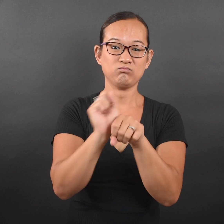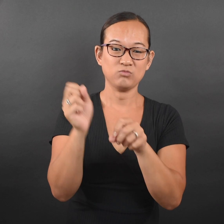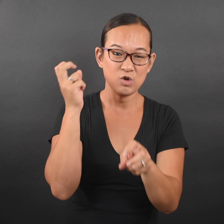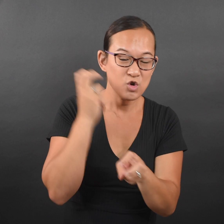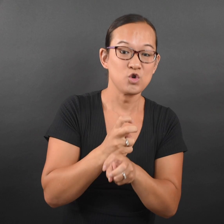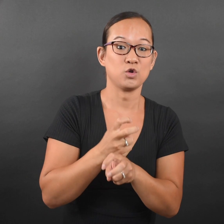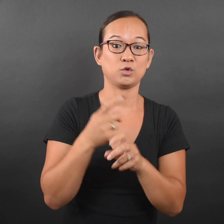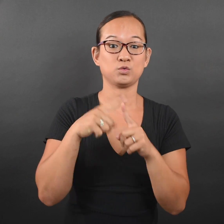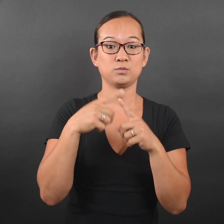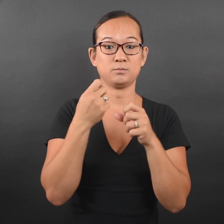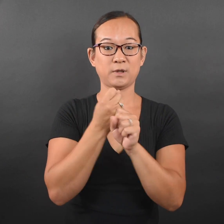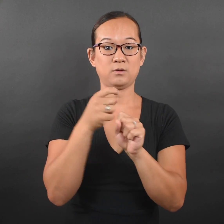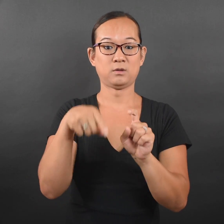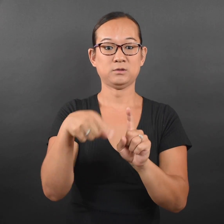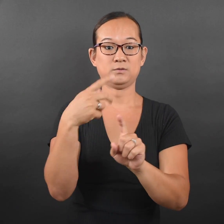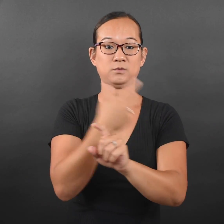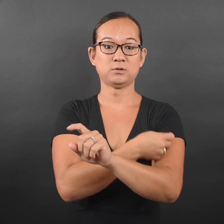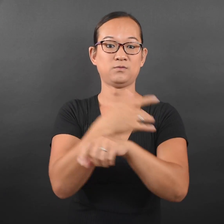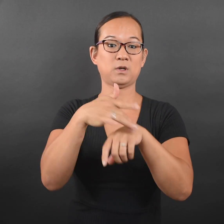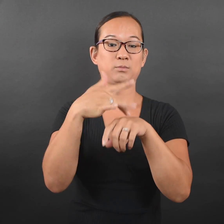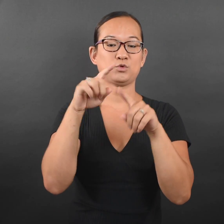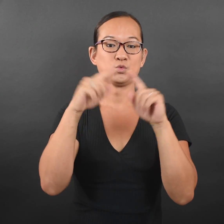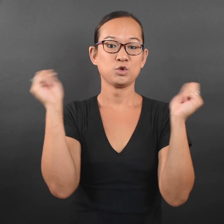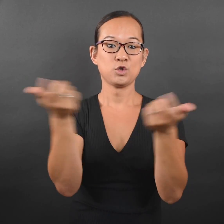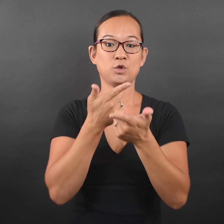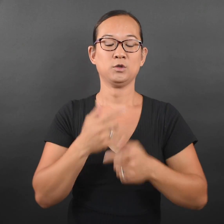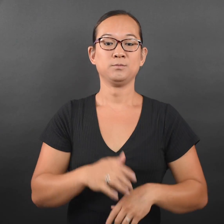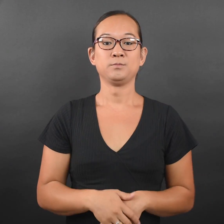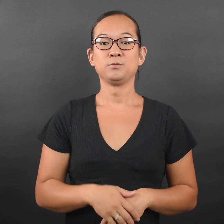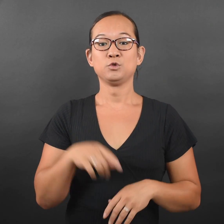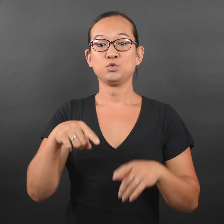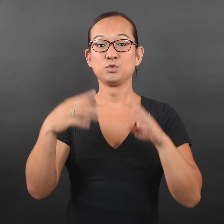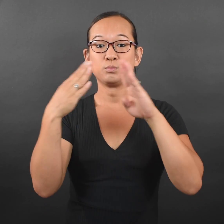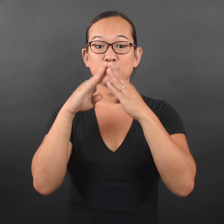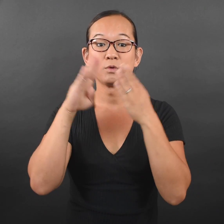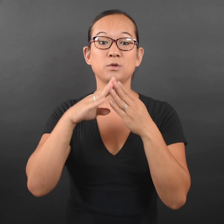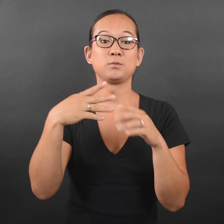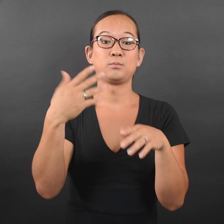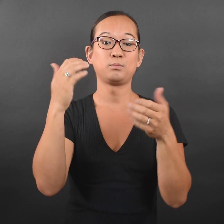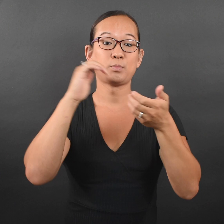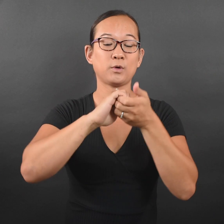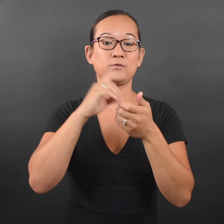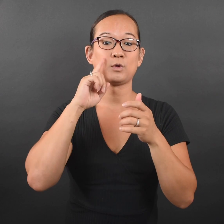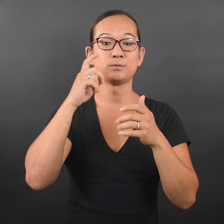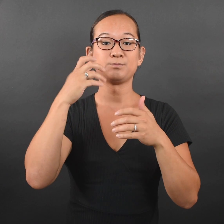to make vaccines available to all; to our community partners for stepping up to host